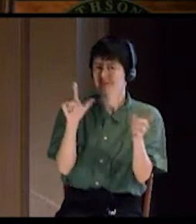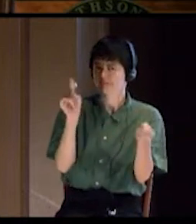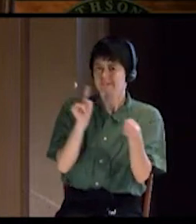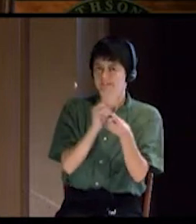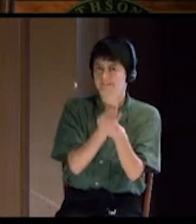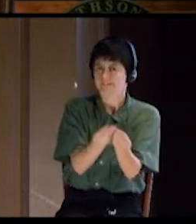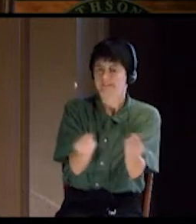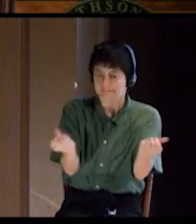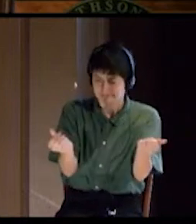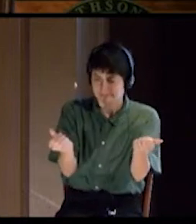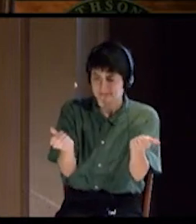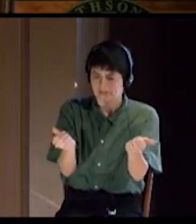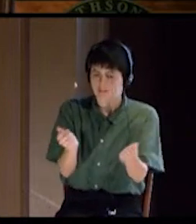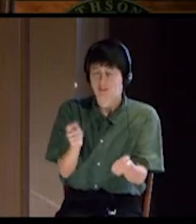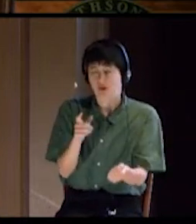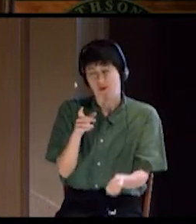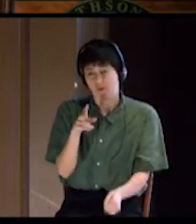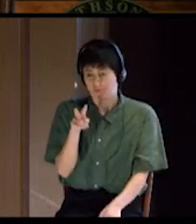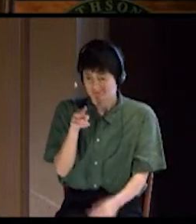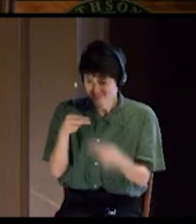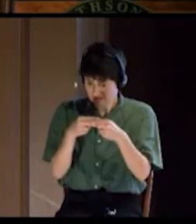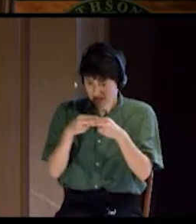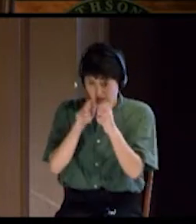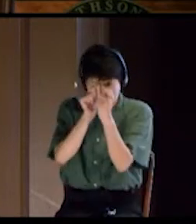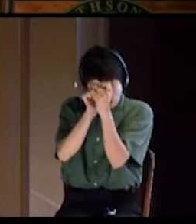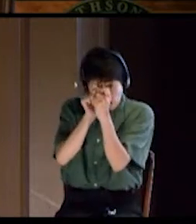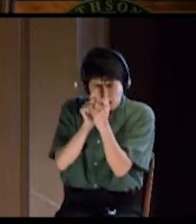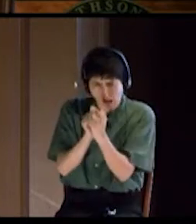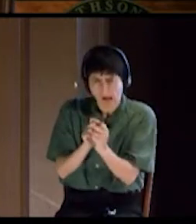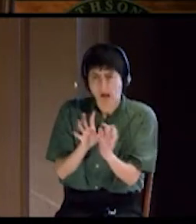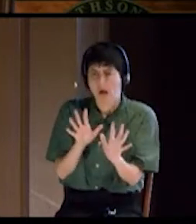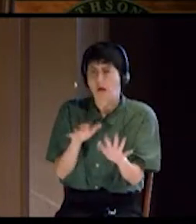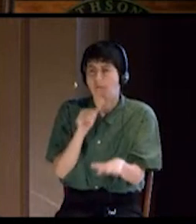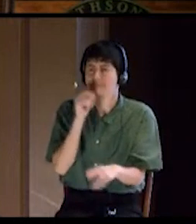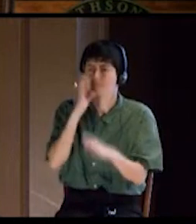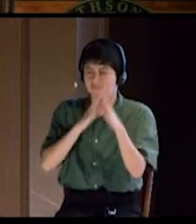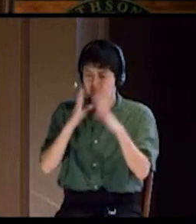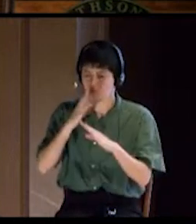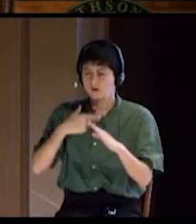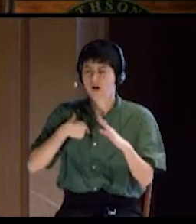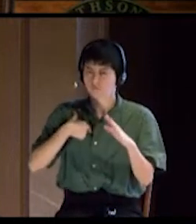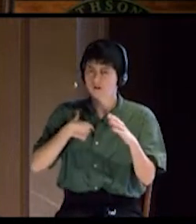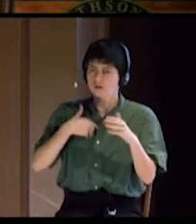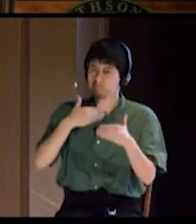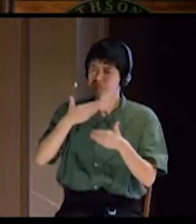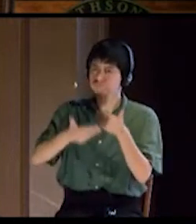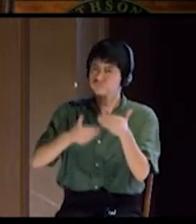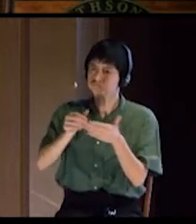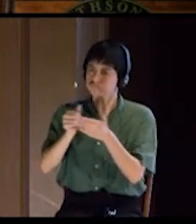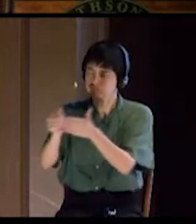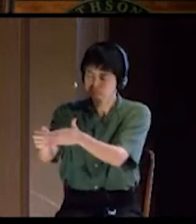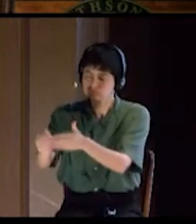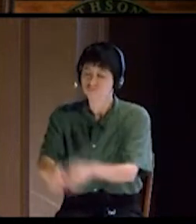I'll walk you through them. The main thing to look at is that temperature changed. It decreased by about seven degrees Celsius